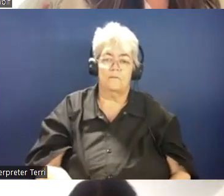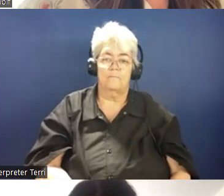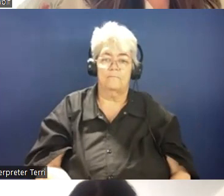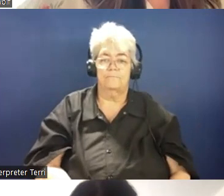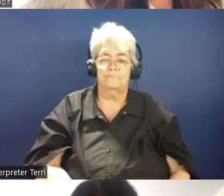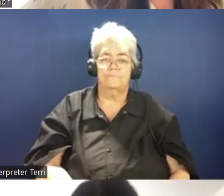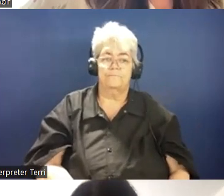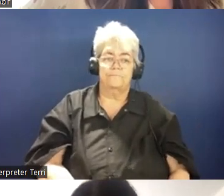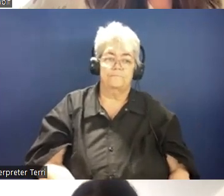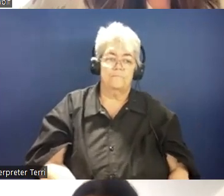Alright.